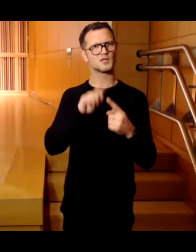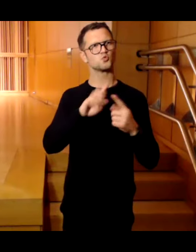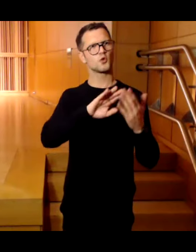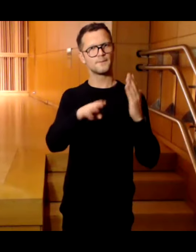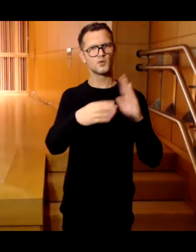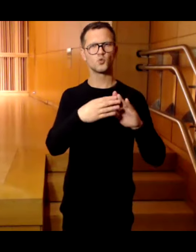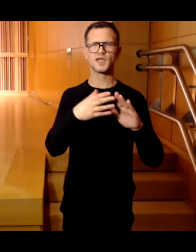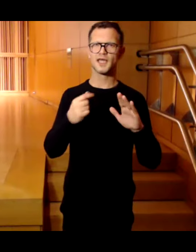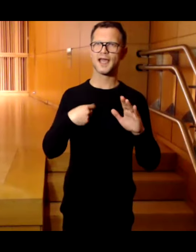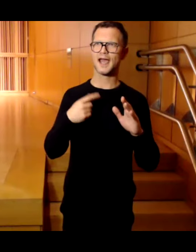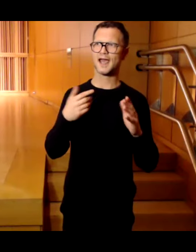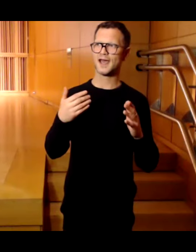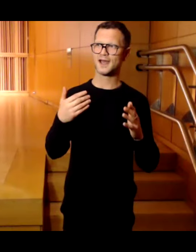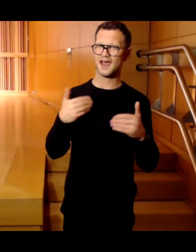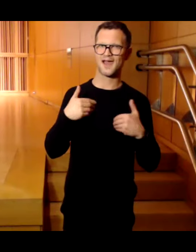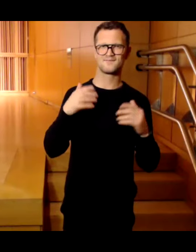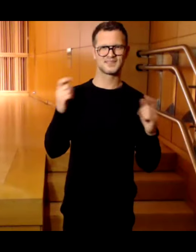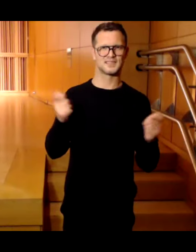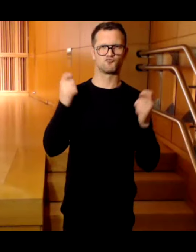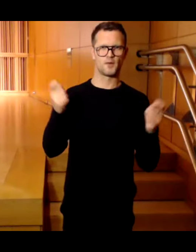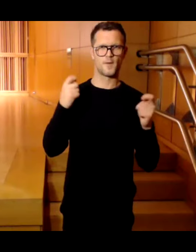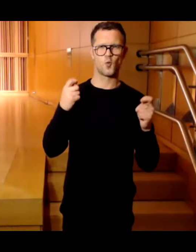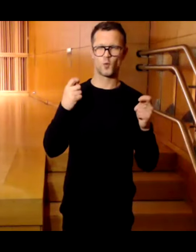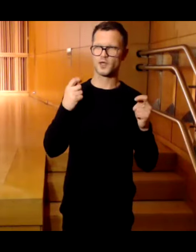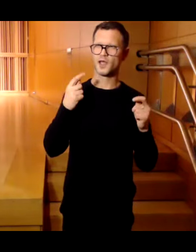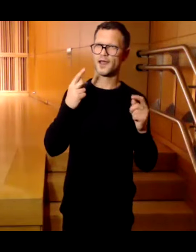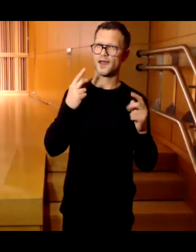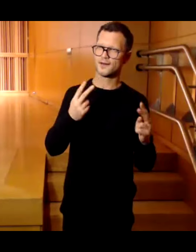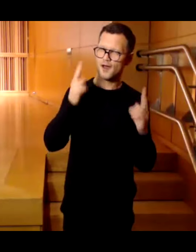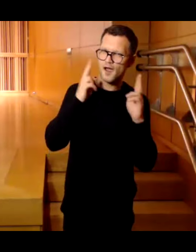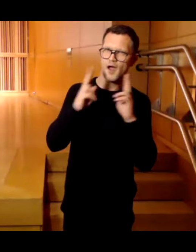A community that also includes the ancestors and the yet-to-be-born.